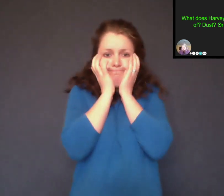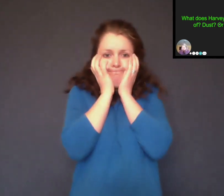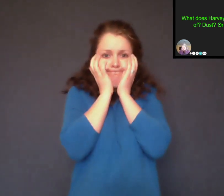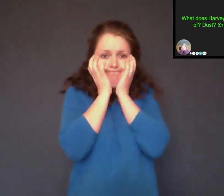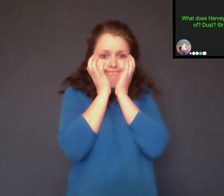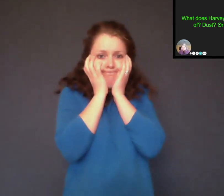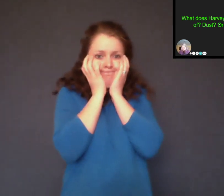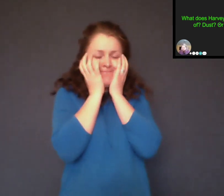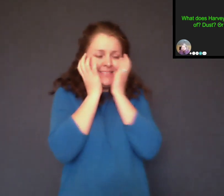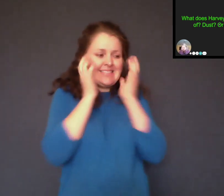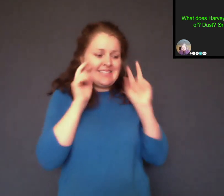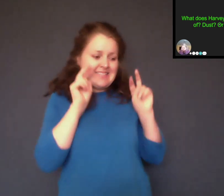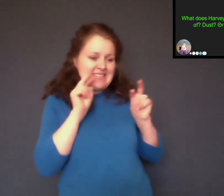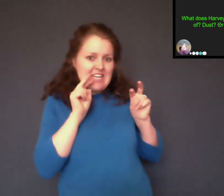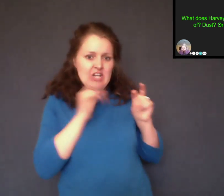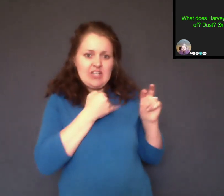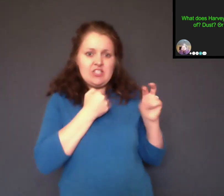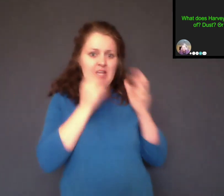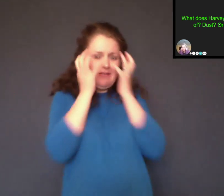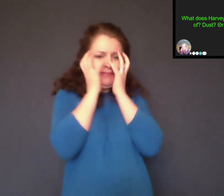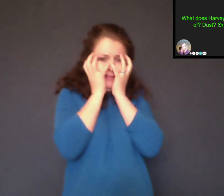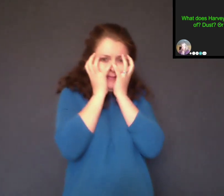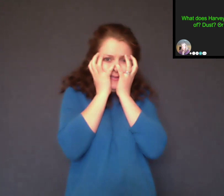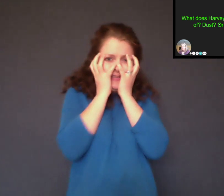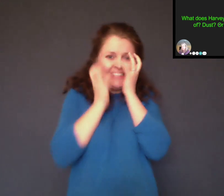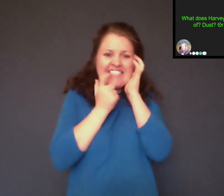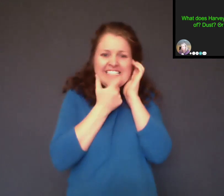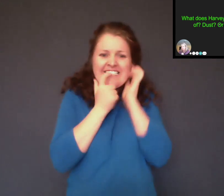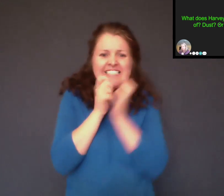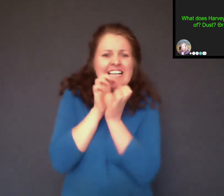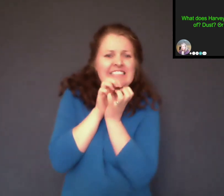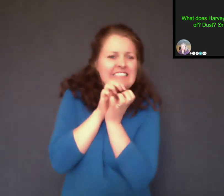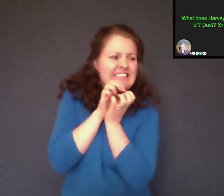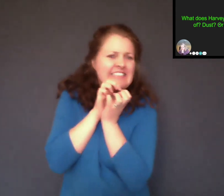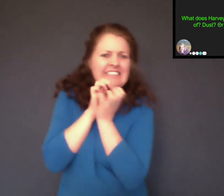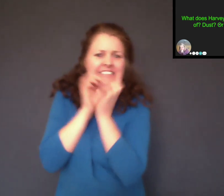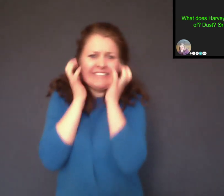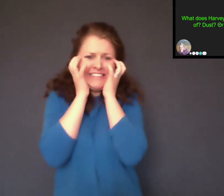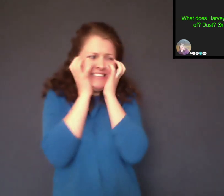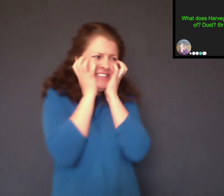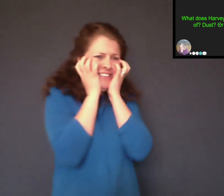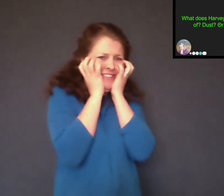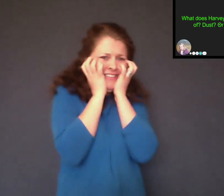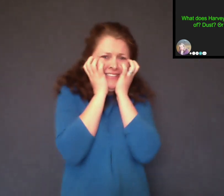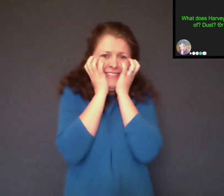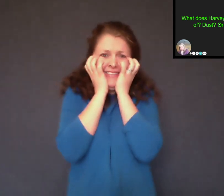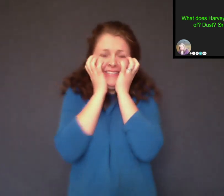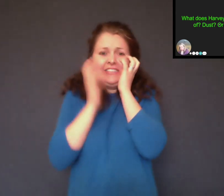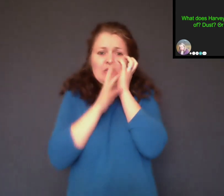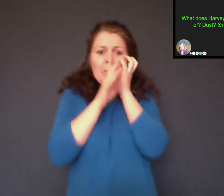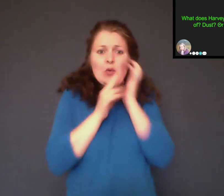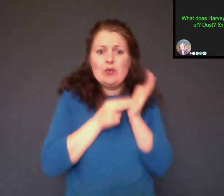his face he stared at jive between his fingers his teeth chattering as he voiced the horrid